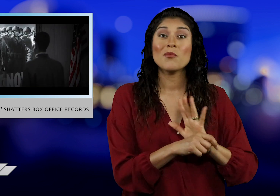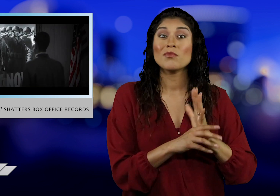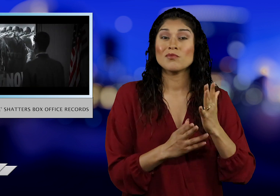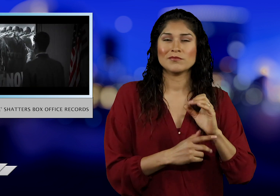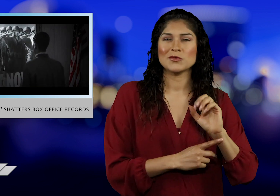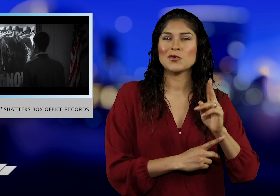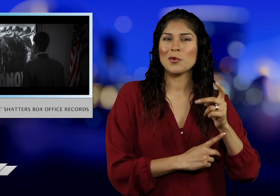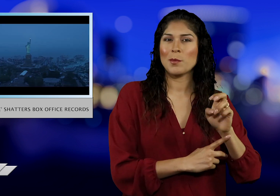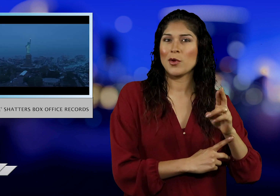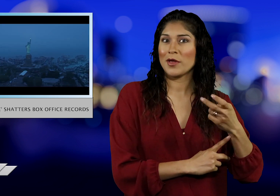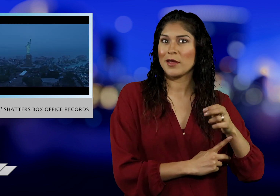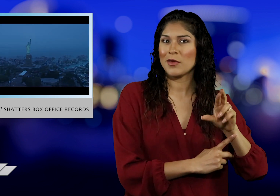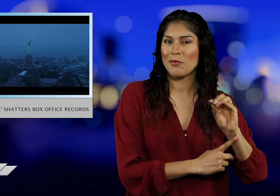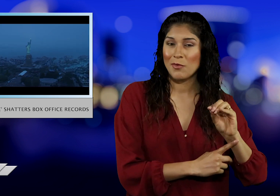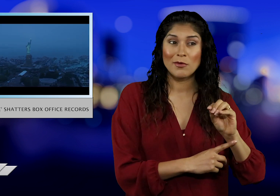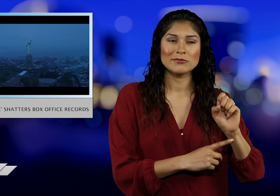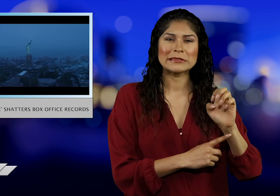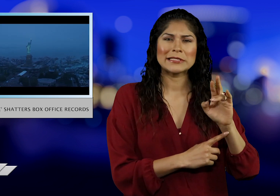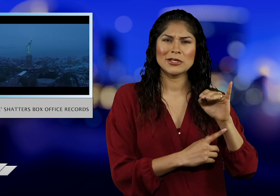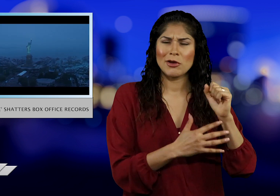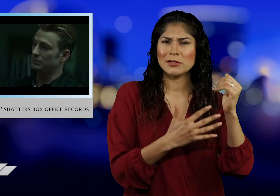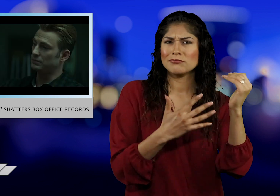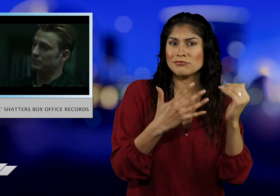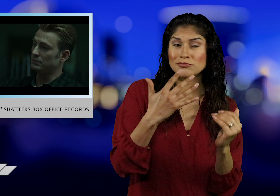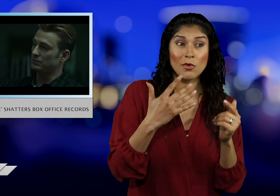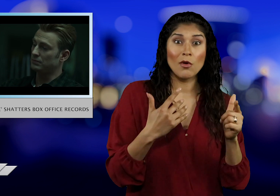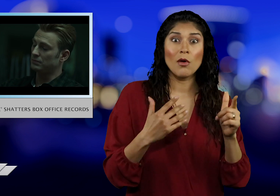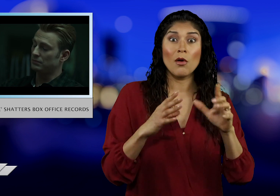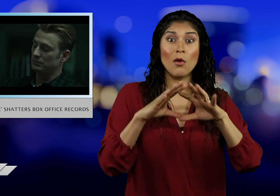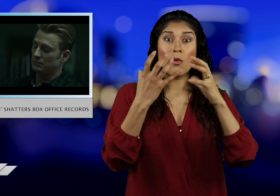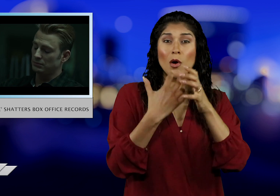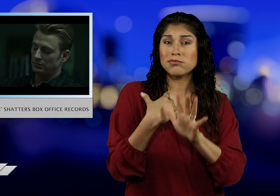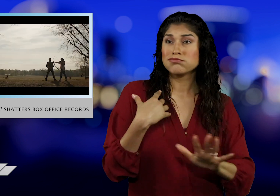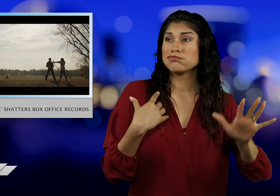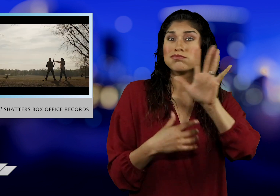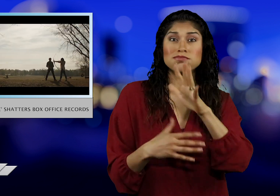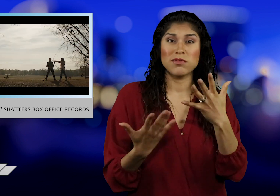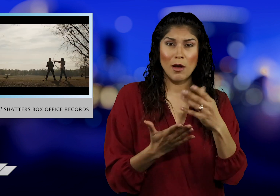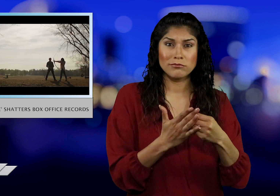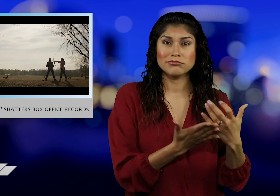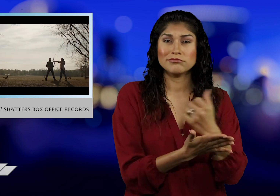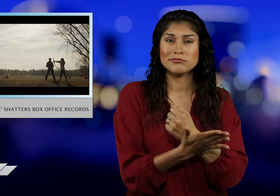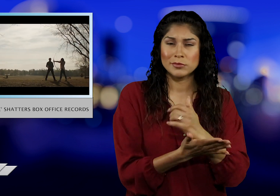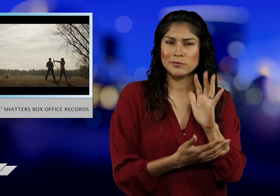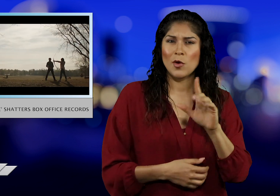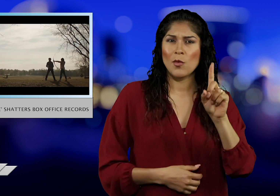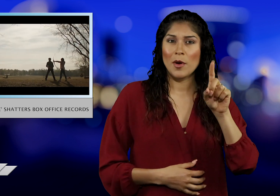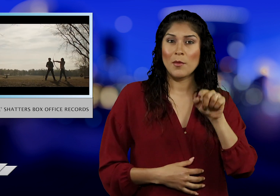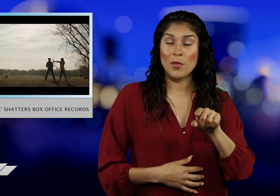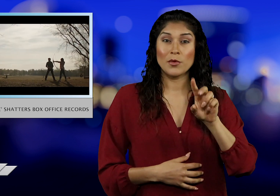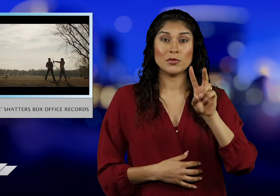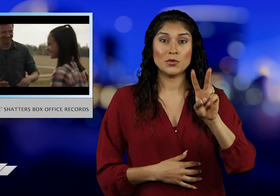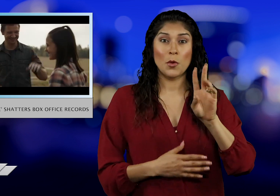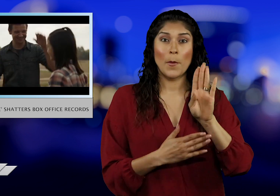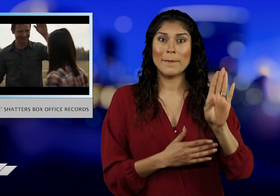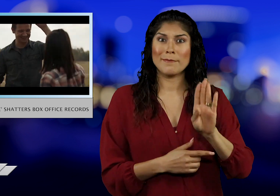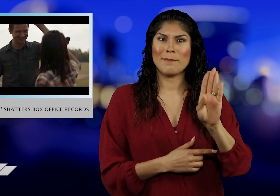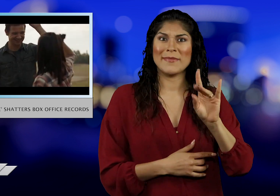The superhero series made an estimated $1.2 billion worldwide, breaking its own record